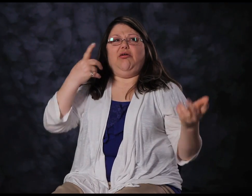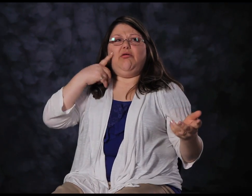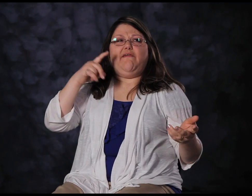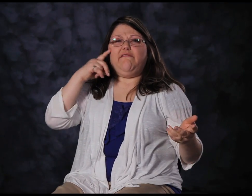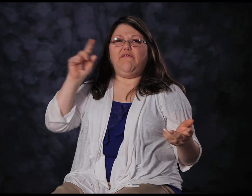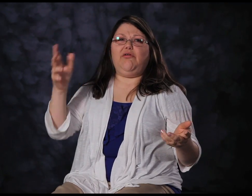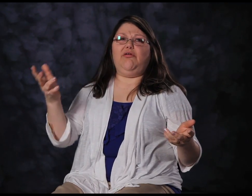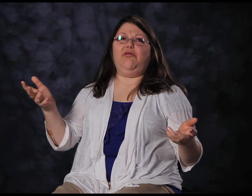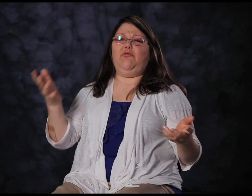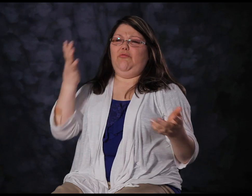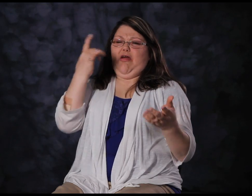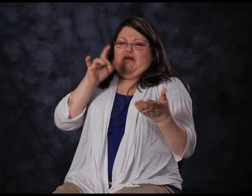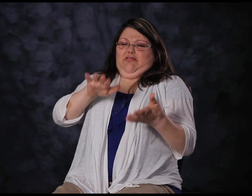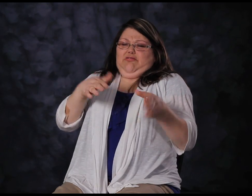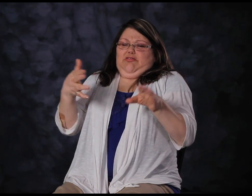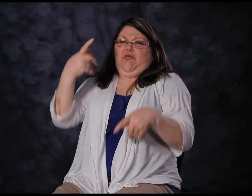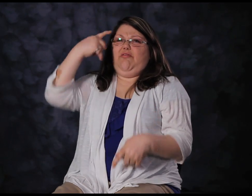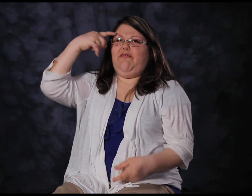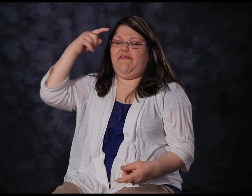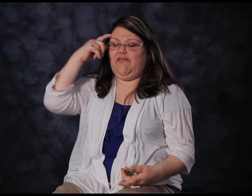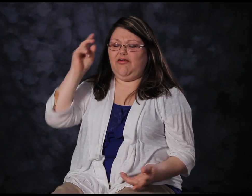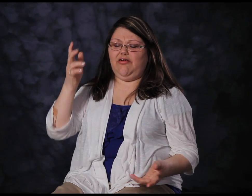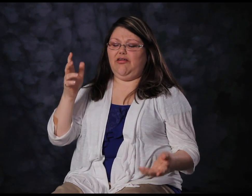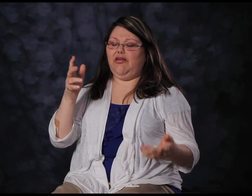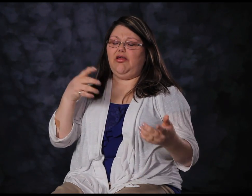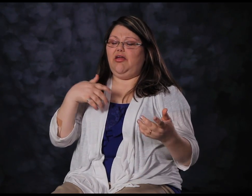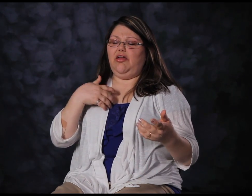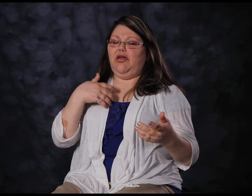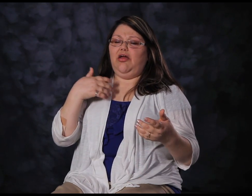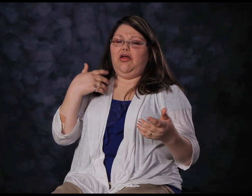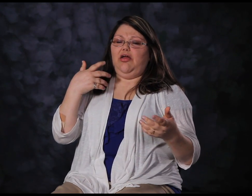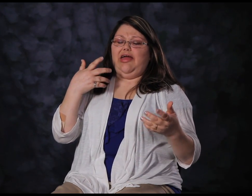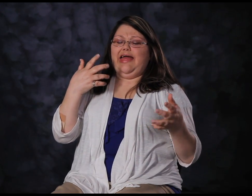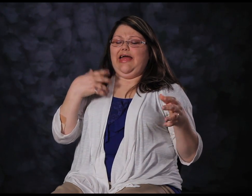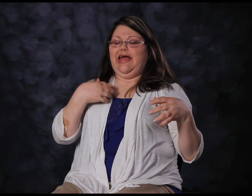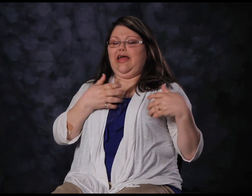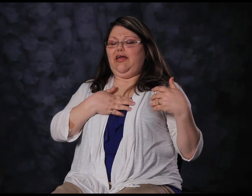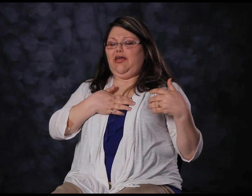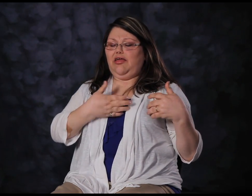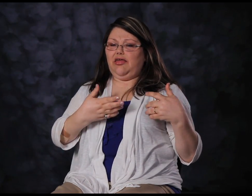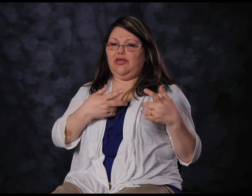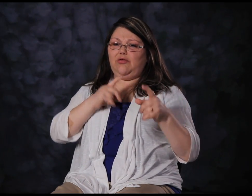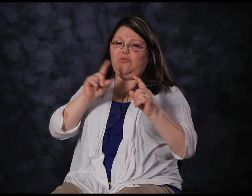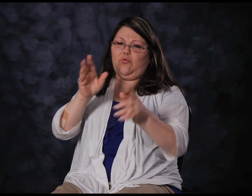and I felt terrible about myself, and I didn’t feel connected to the life I was living.